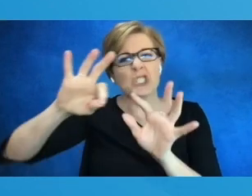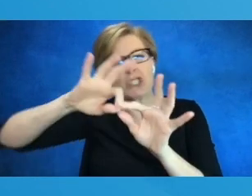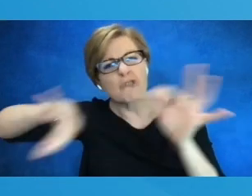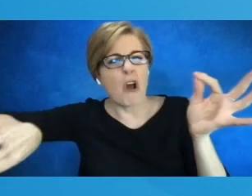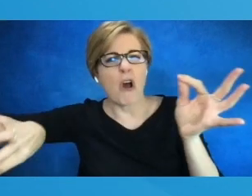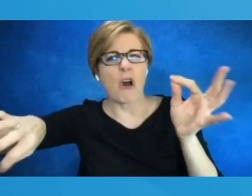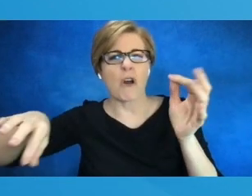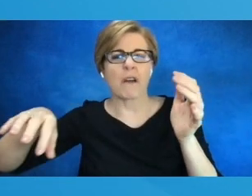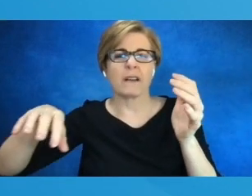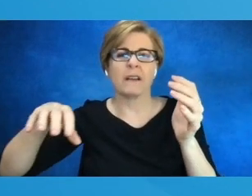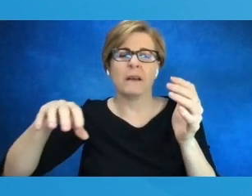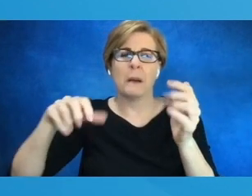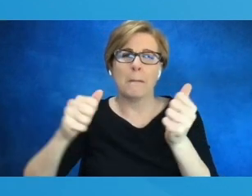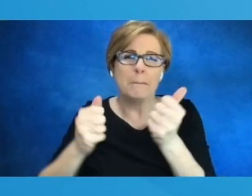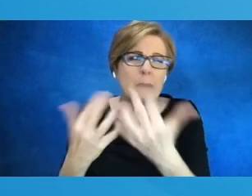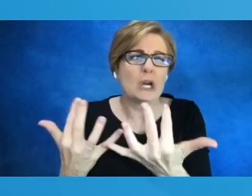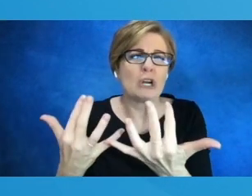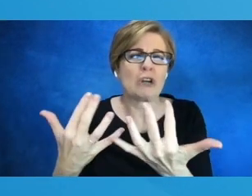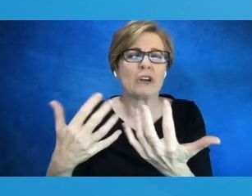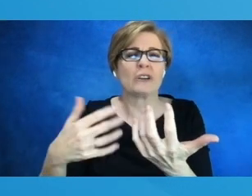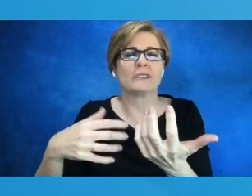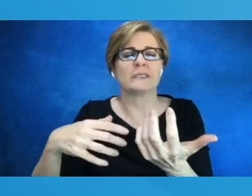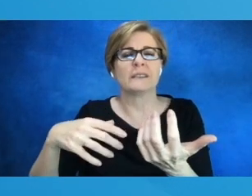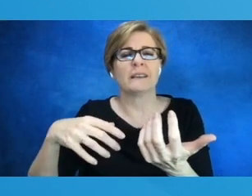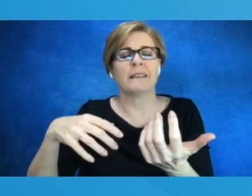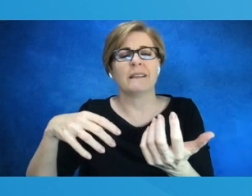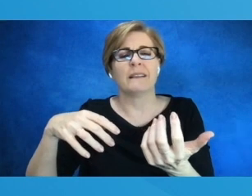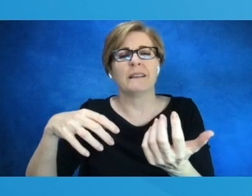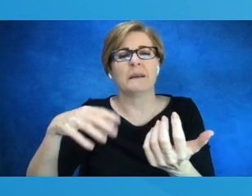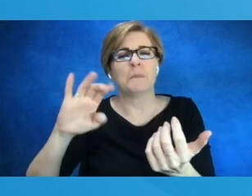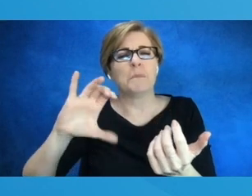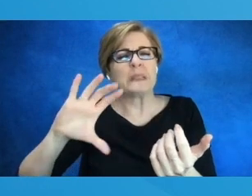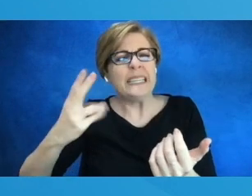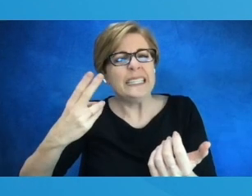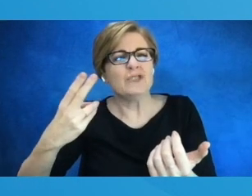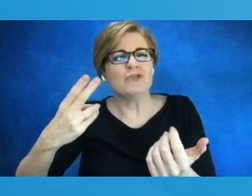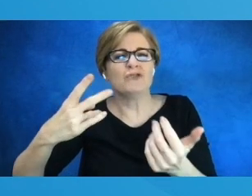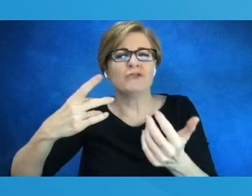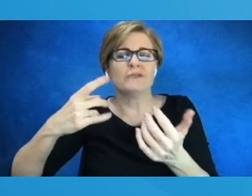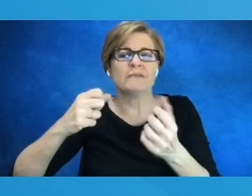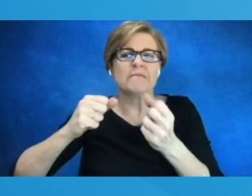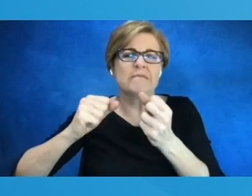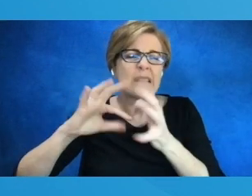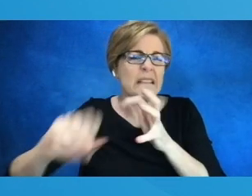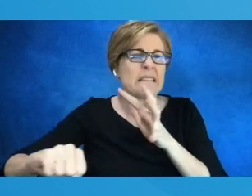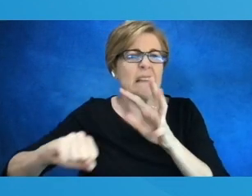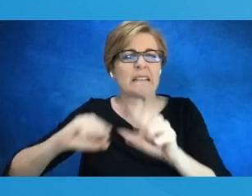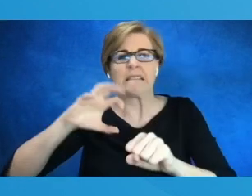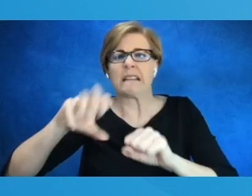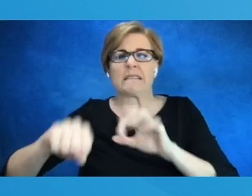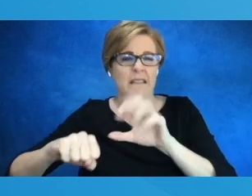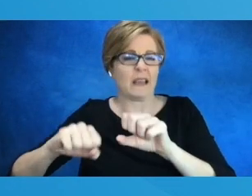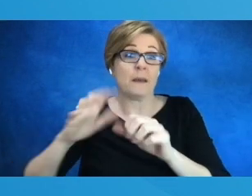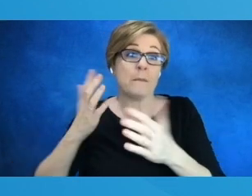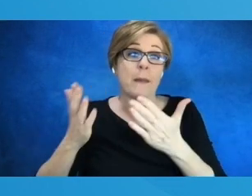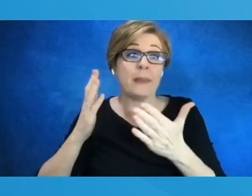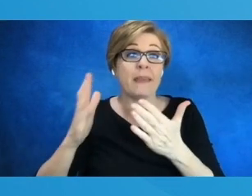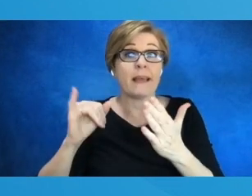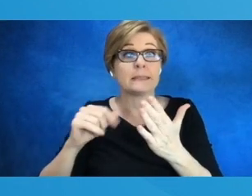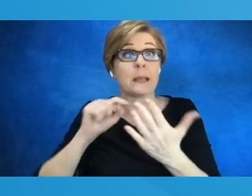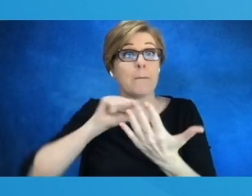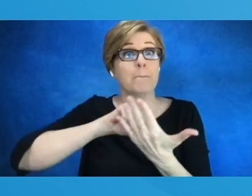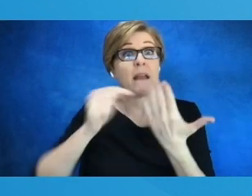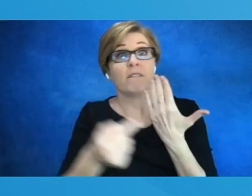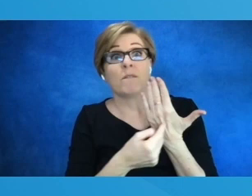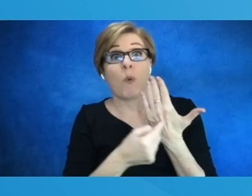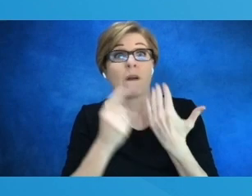And, you know, those choices are maybe sort of a metaphor for those human scars that we